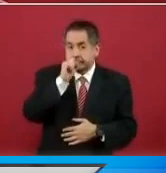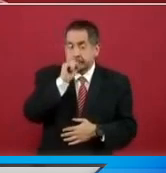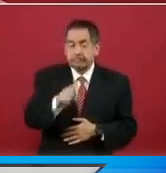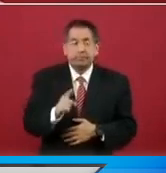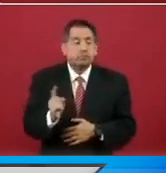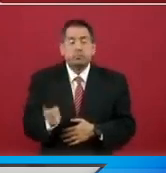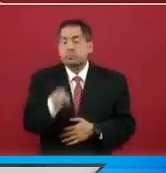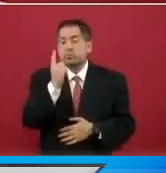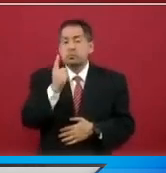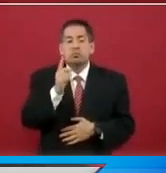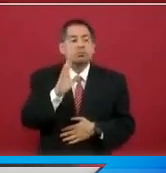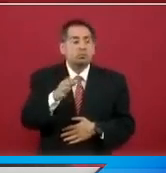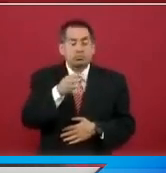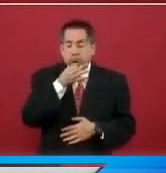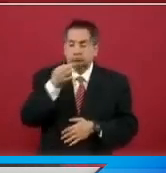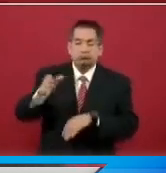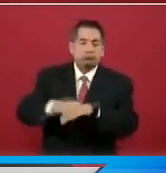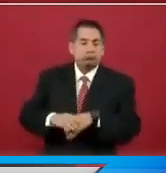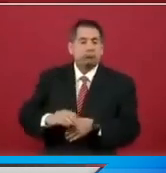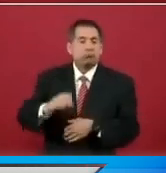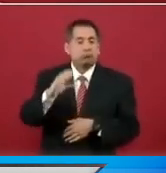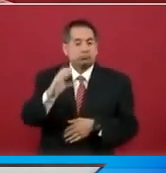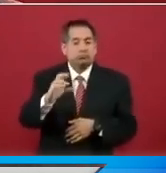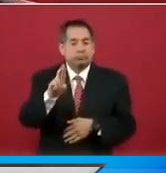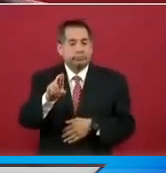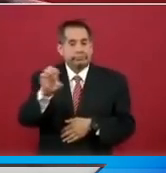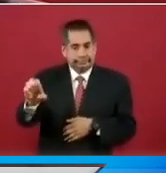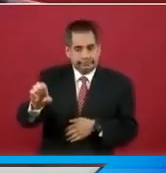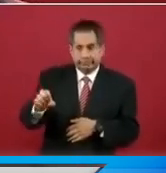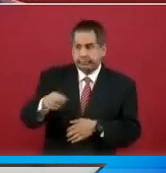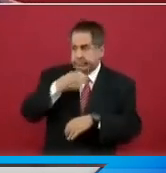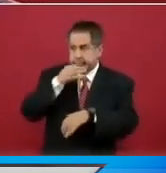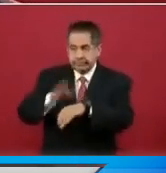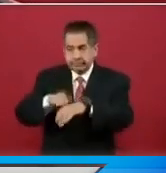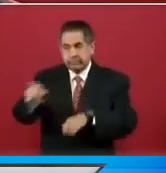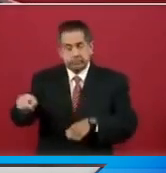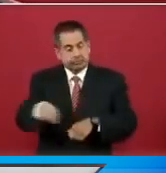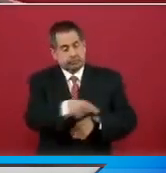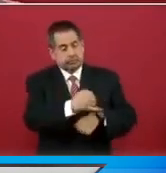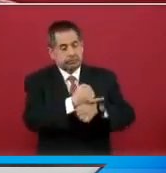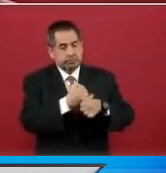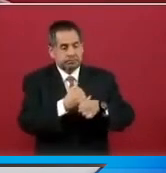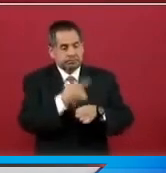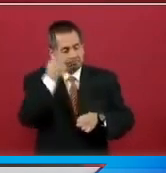and more than 700 thousand dollars frozen have been insured 17 complaints have been filed for money laundering